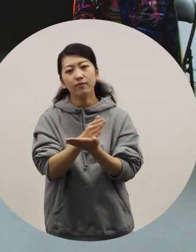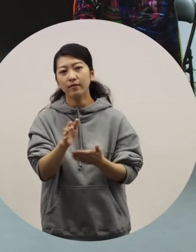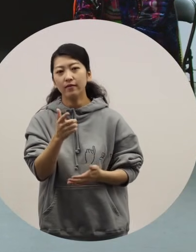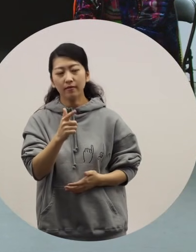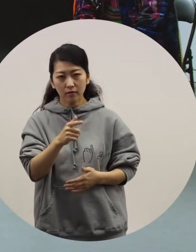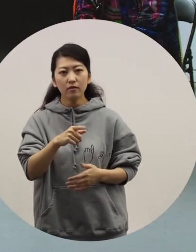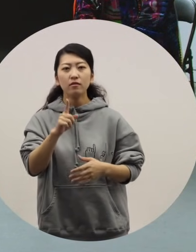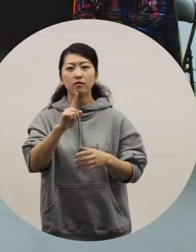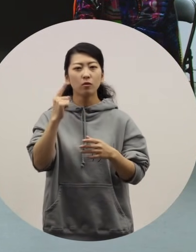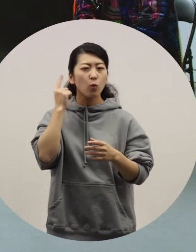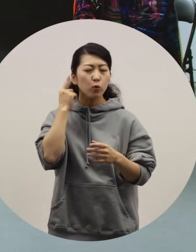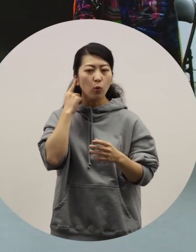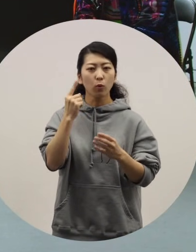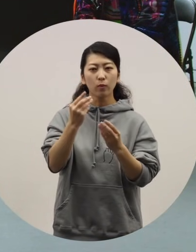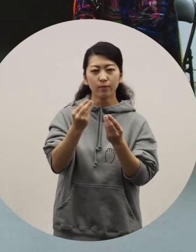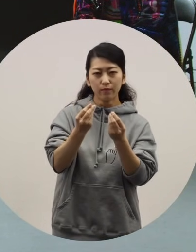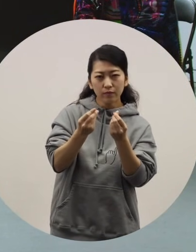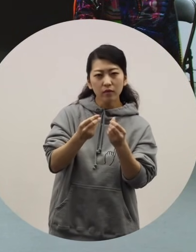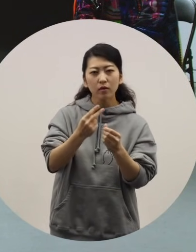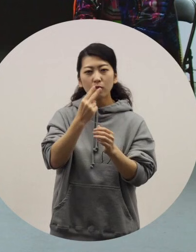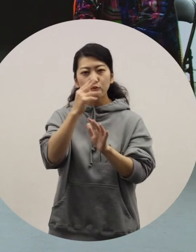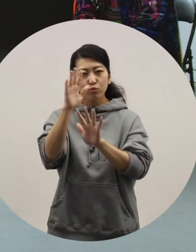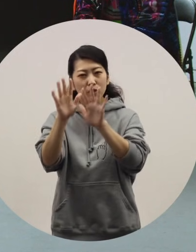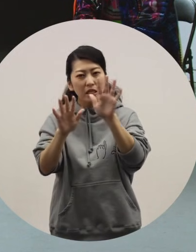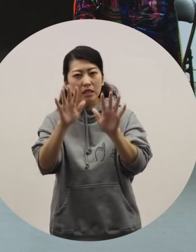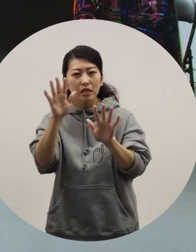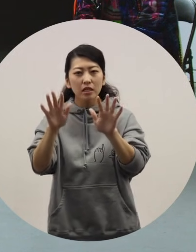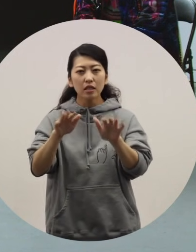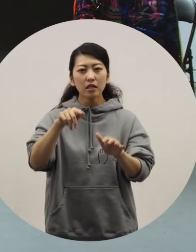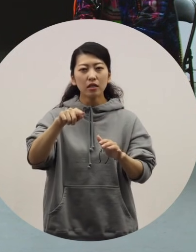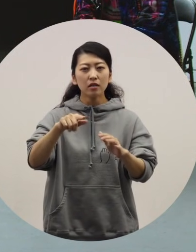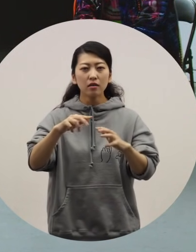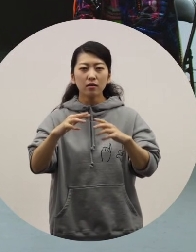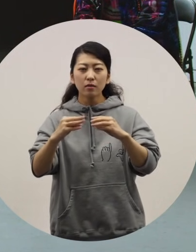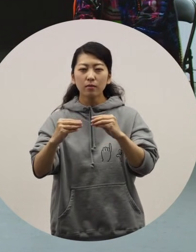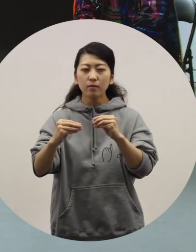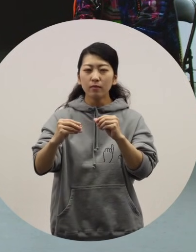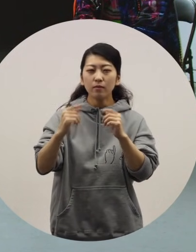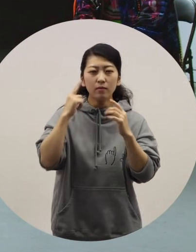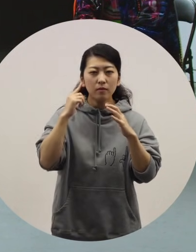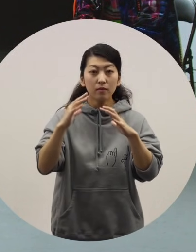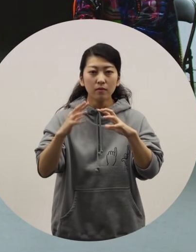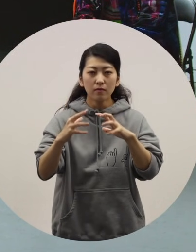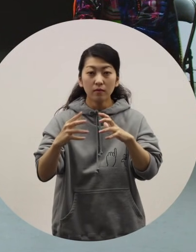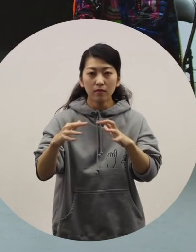I want them to feel the sound and its atmosphere.